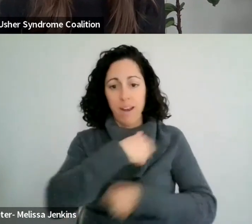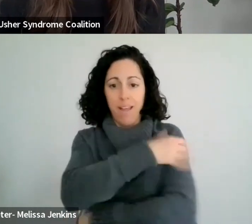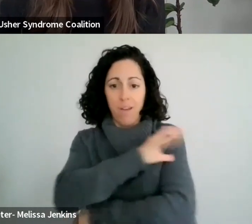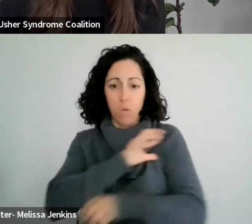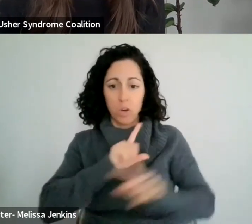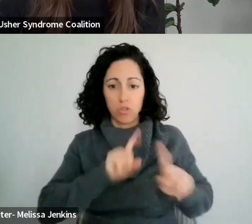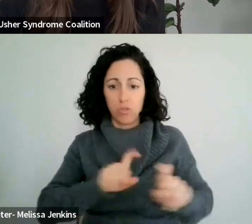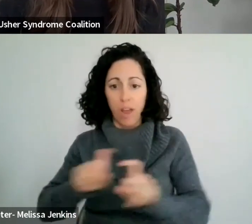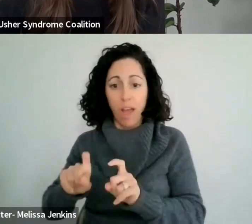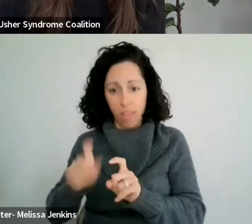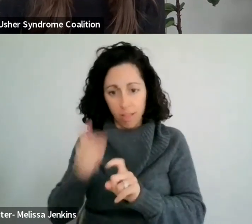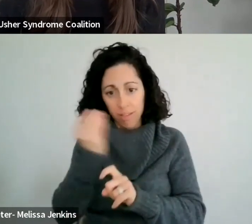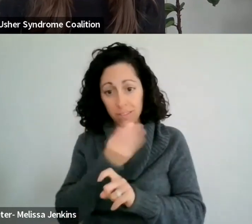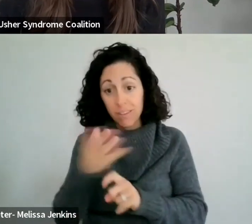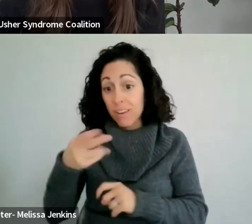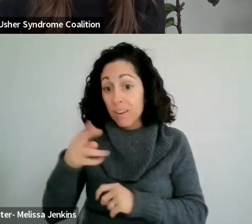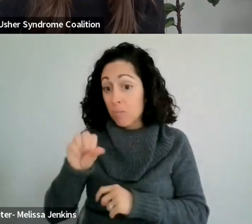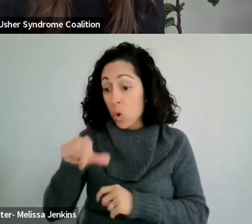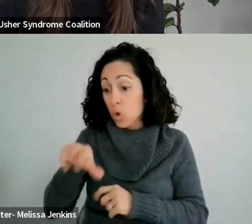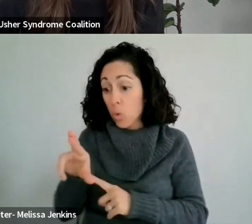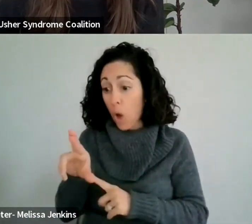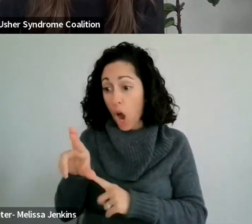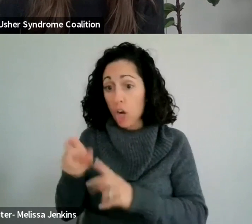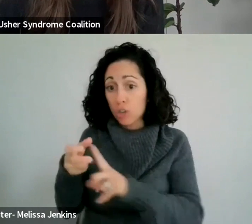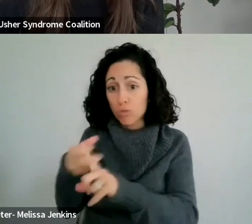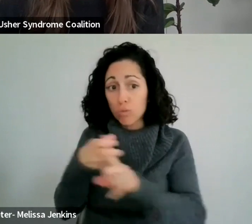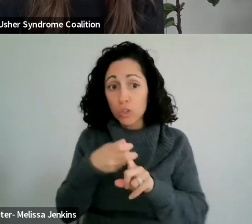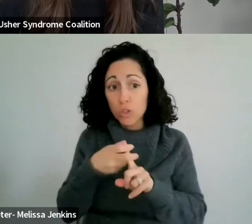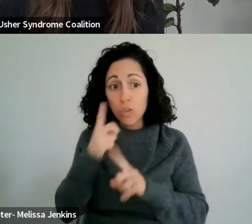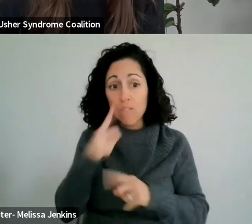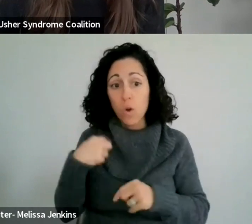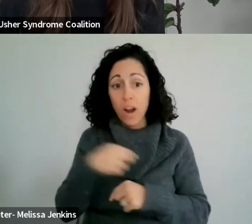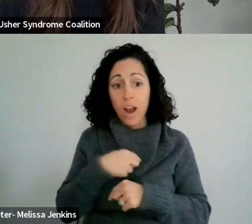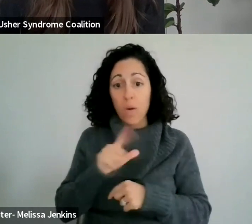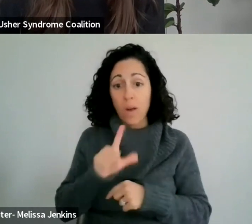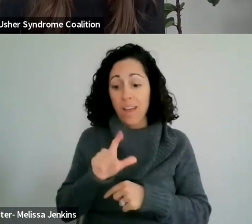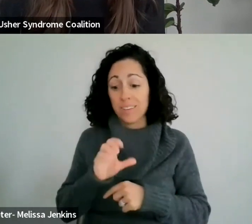it very hard to recruit for our LCA10 trials. These are rarer conditions.